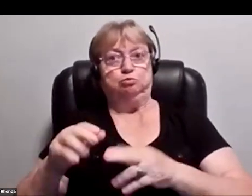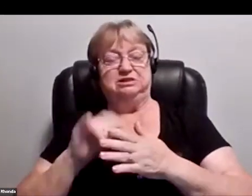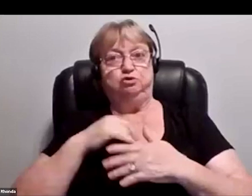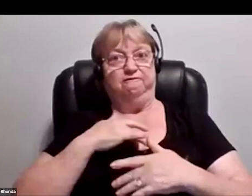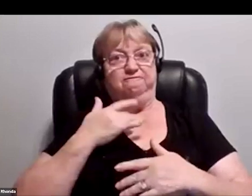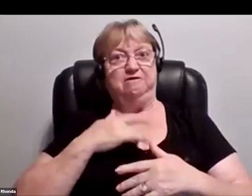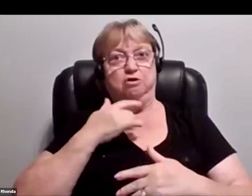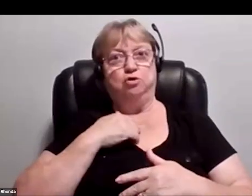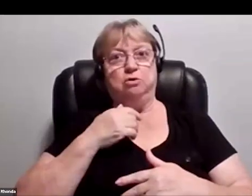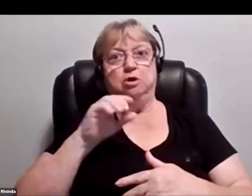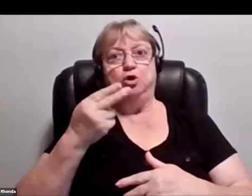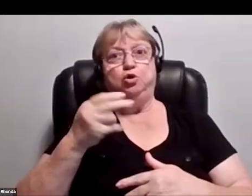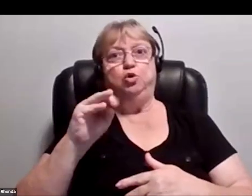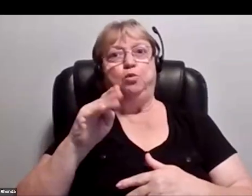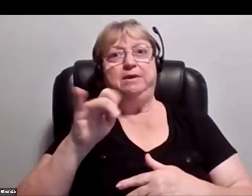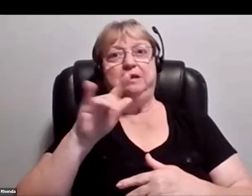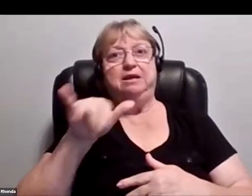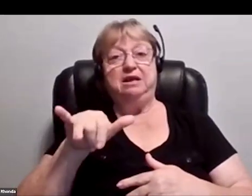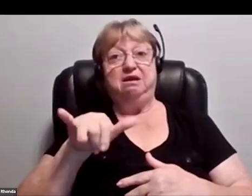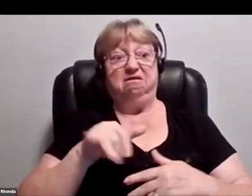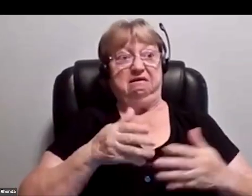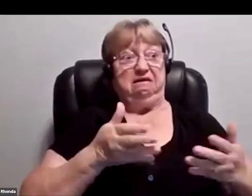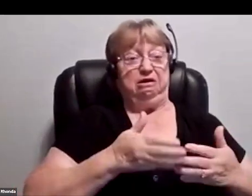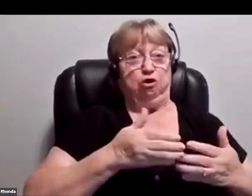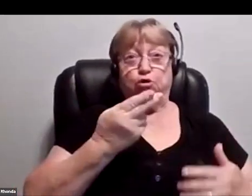The humidity down here is around 0% all the time,